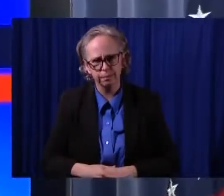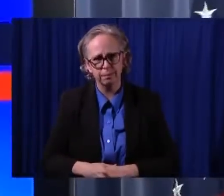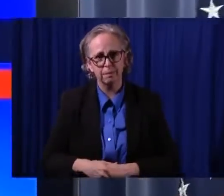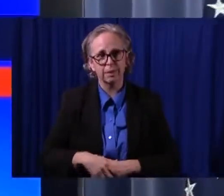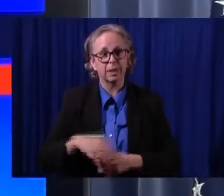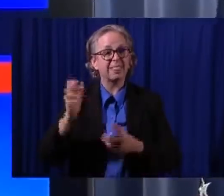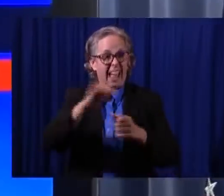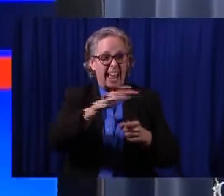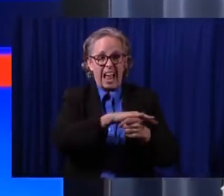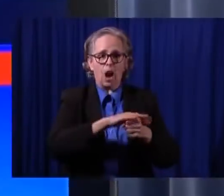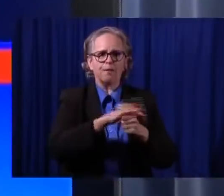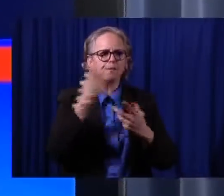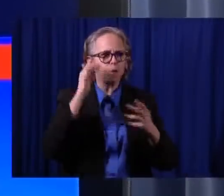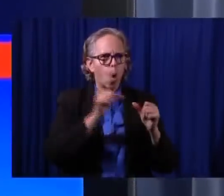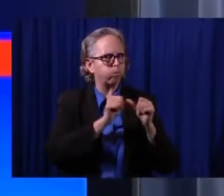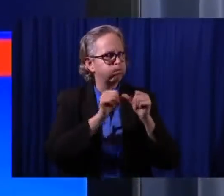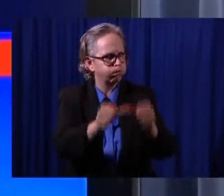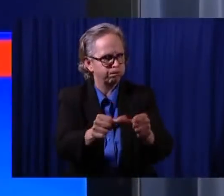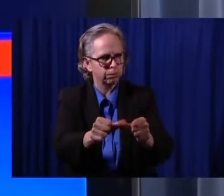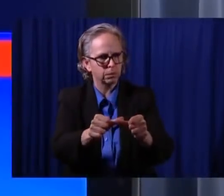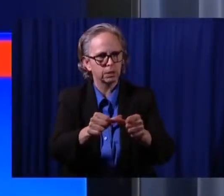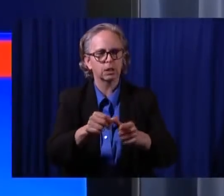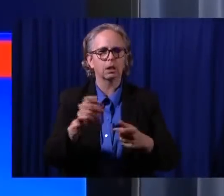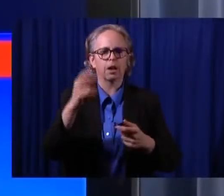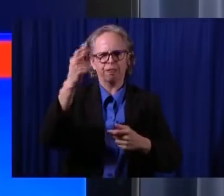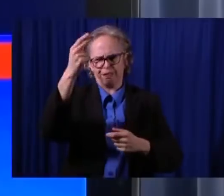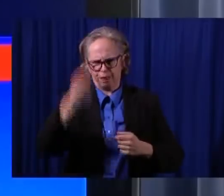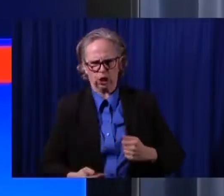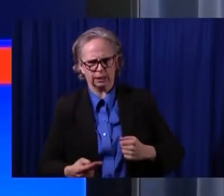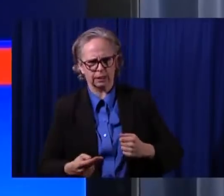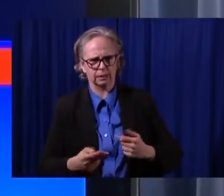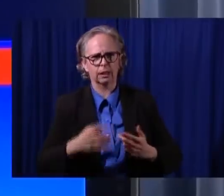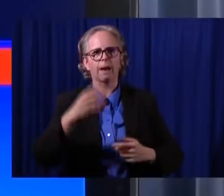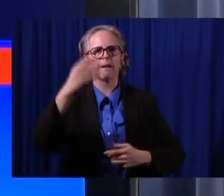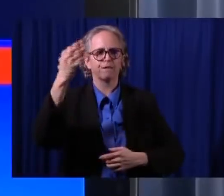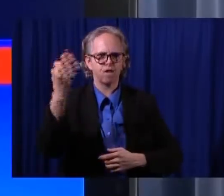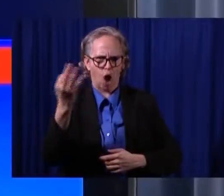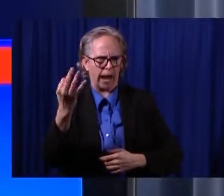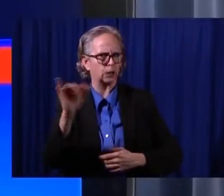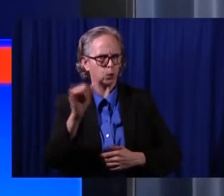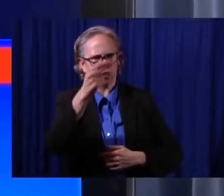THE NEXT ROUND OF POP UP TESTING BEGINS TODAY IN SOUTHWEST OHIO.